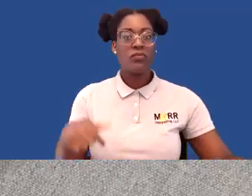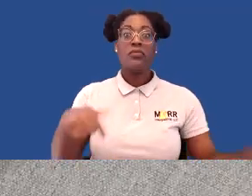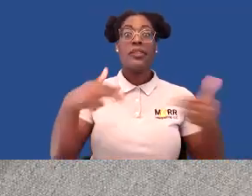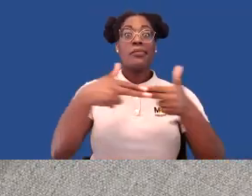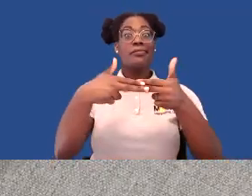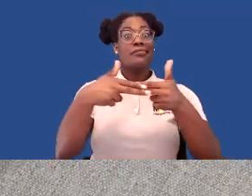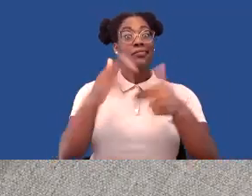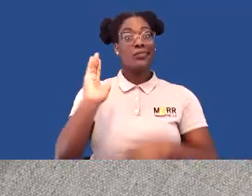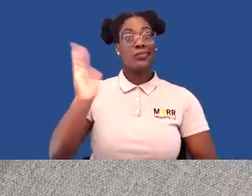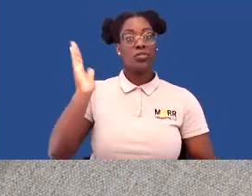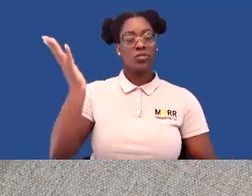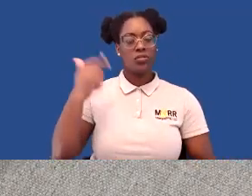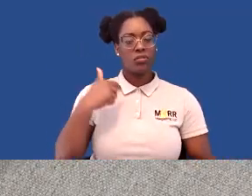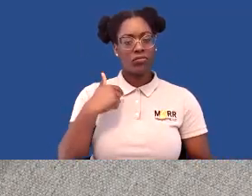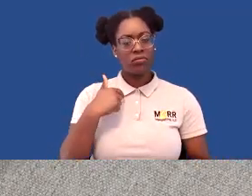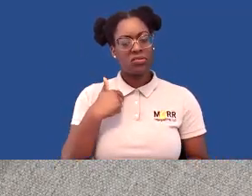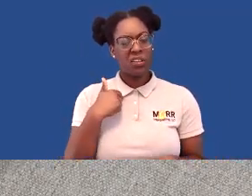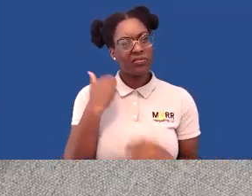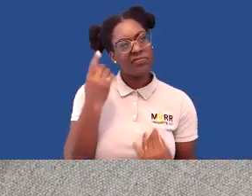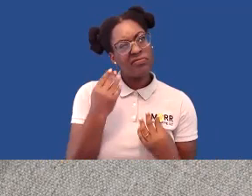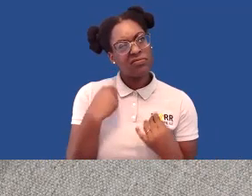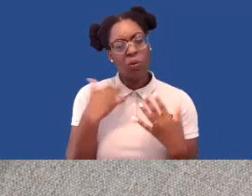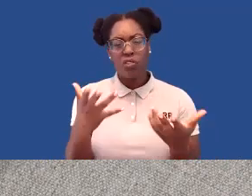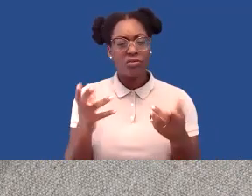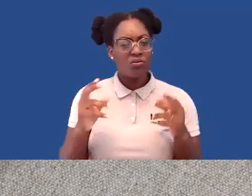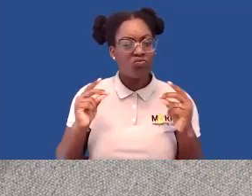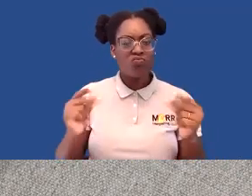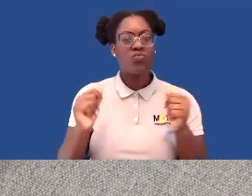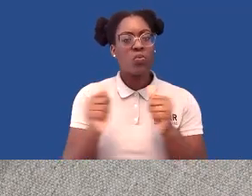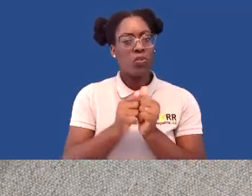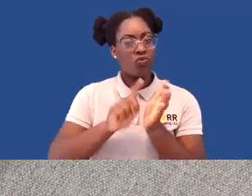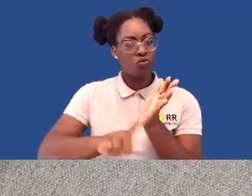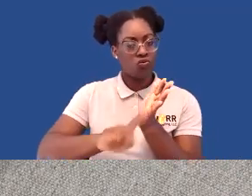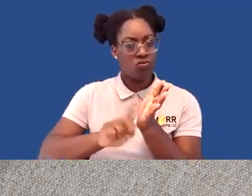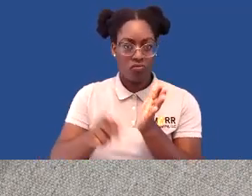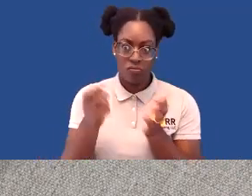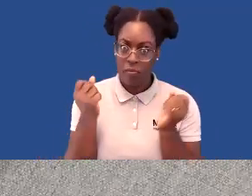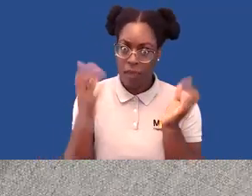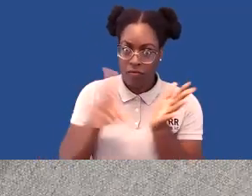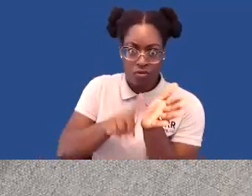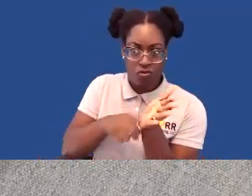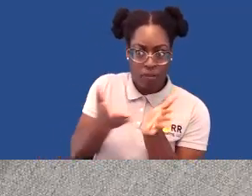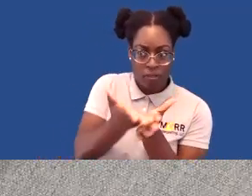and there's a lot of great stuff happening right now, But I felt it really important to pause for a second.